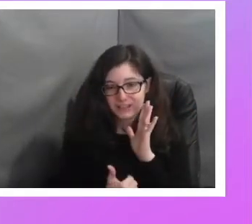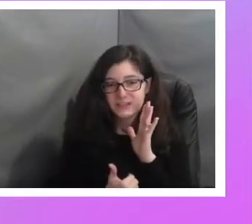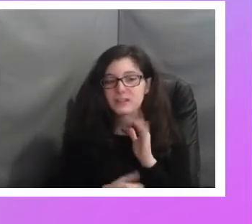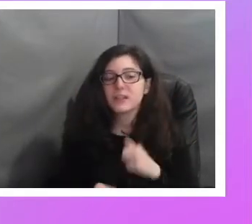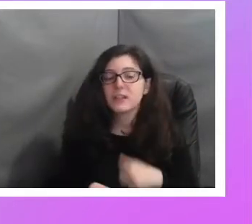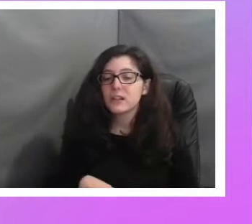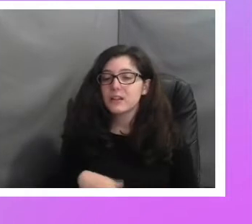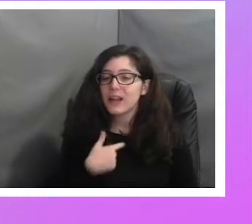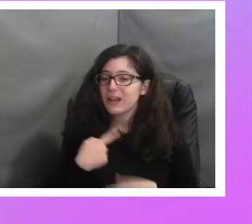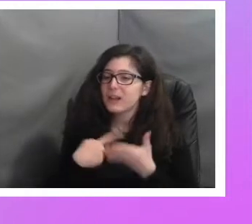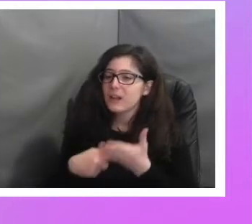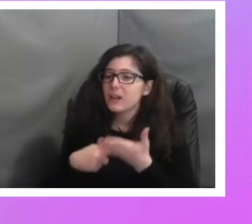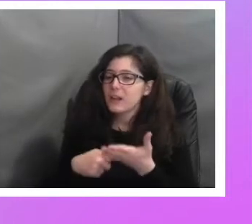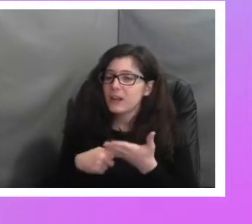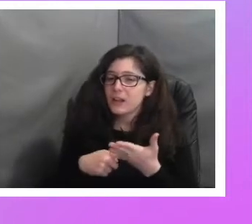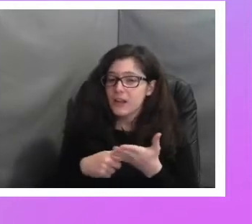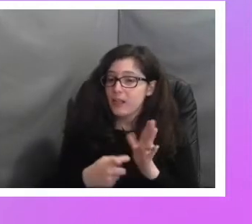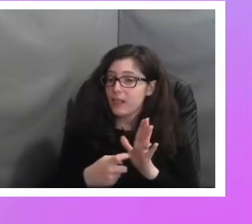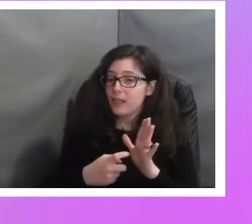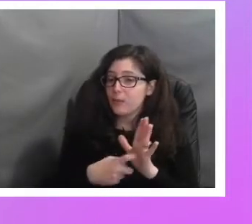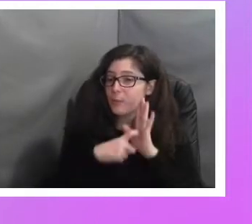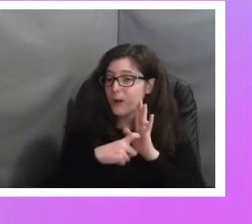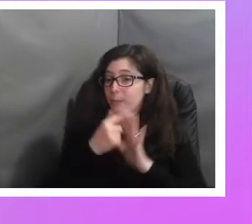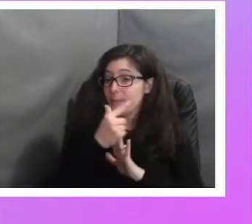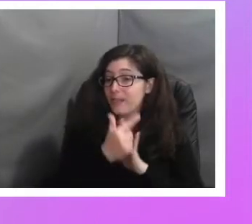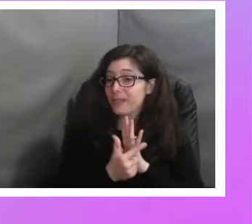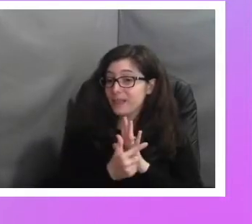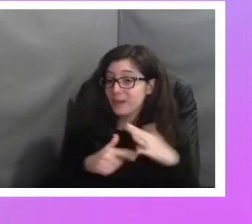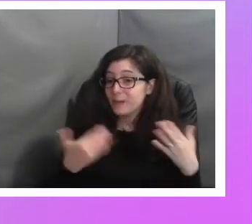about what the legal requirements are in the US or Canada,